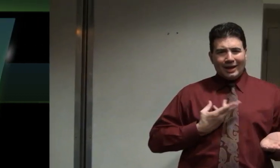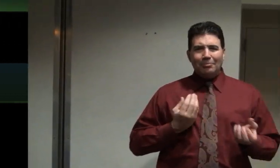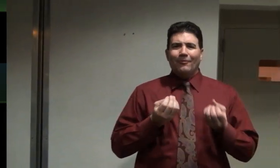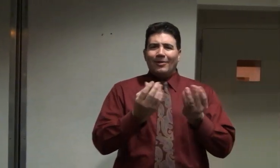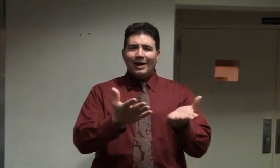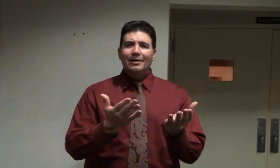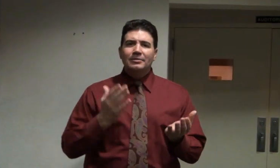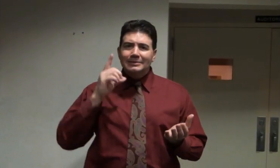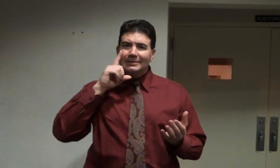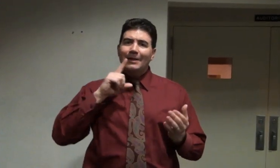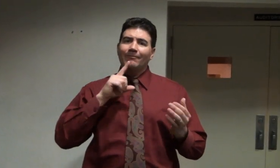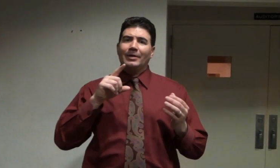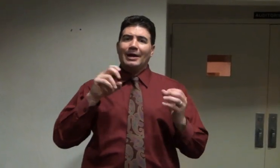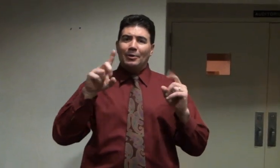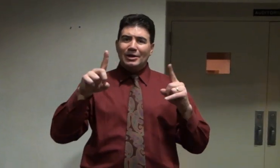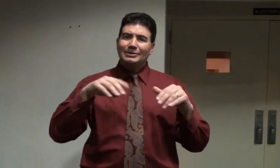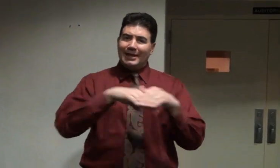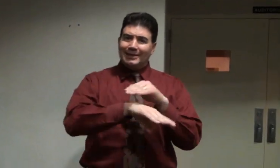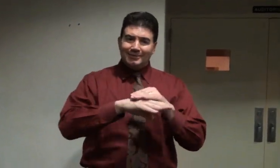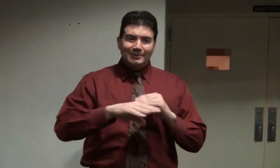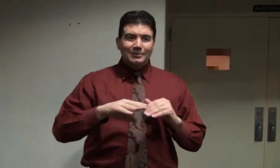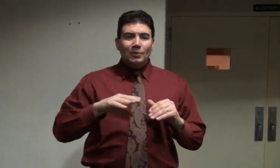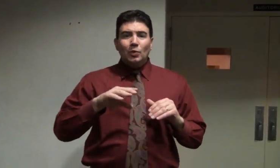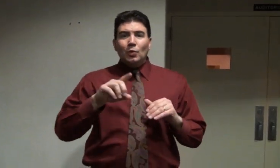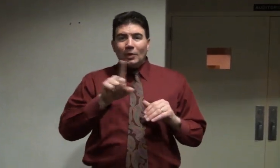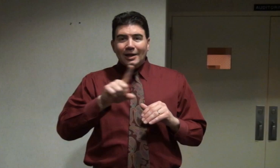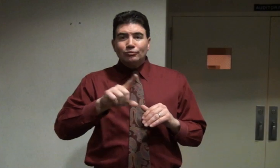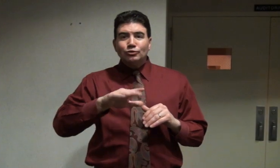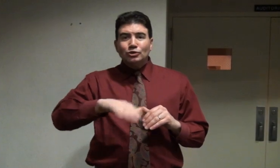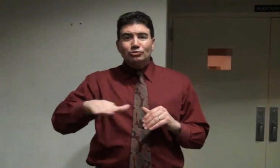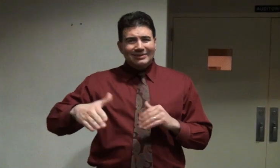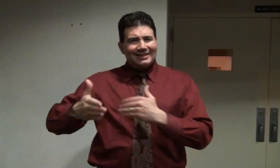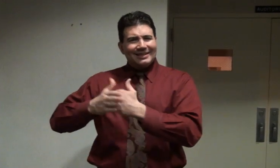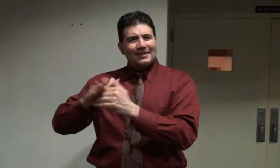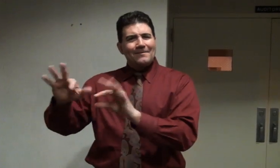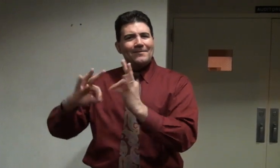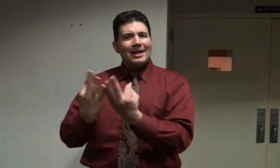[Anthony] 4201 schools provide education access to deaf children and is closer to their family’s homes.